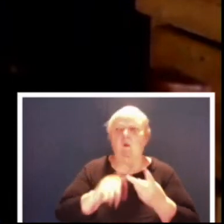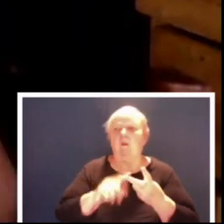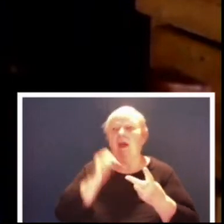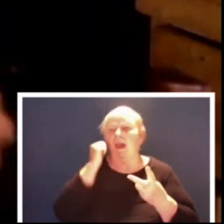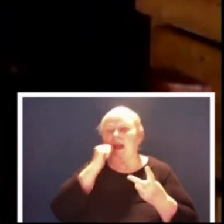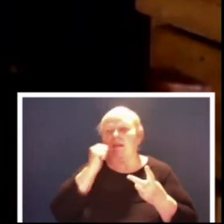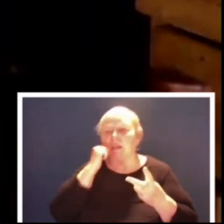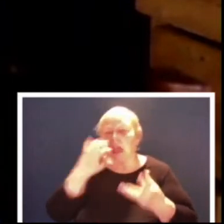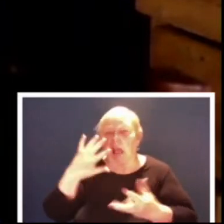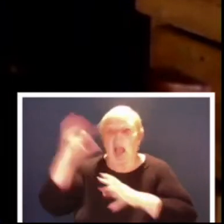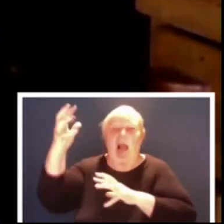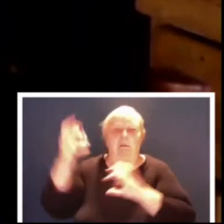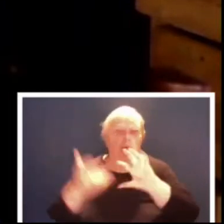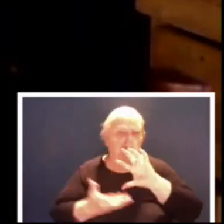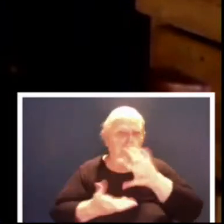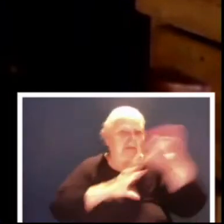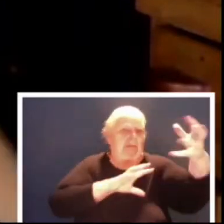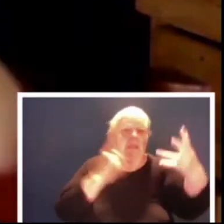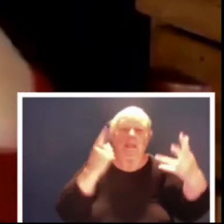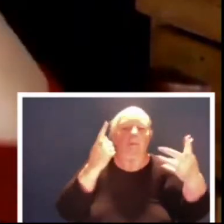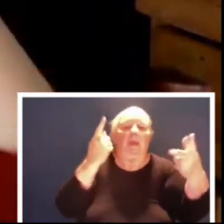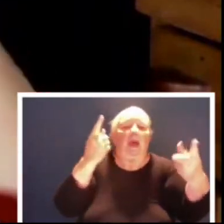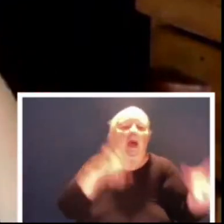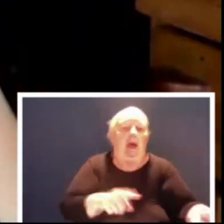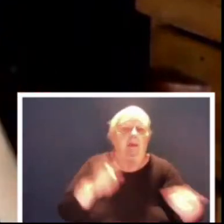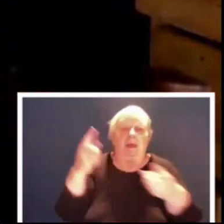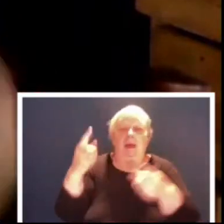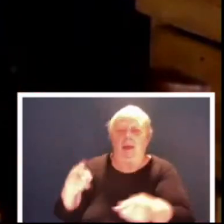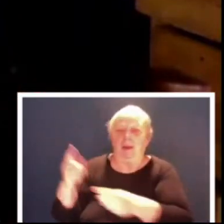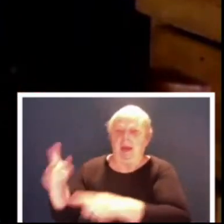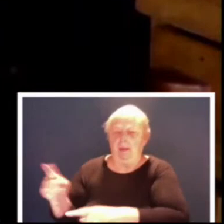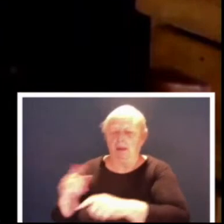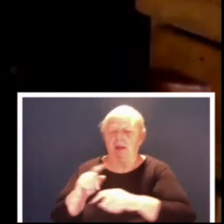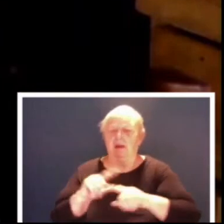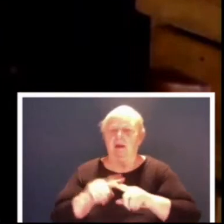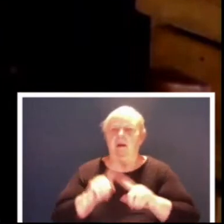happening in a much shorter time frame then we've ever had to really deal with.